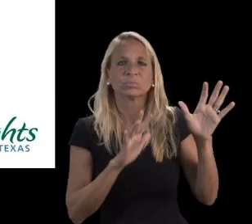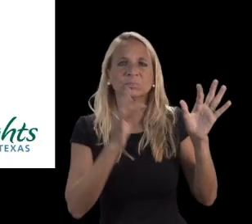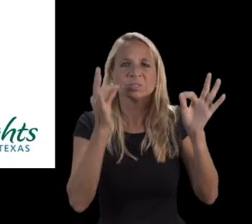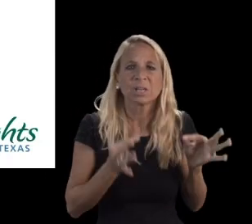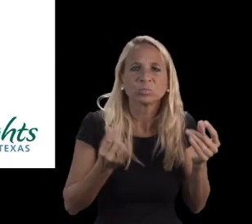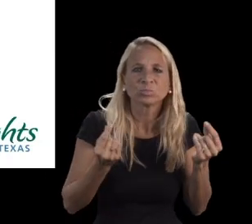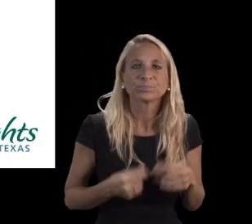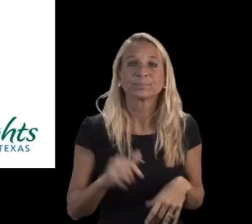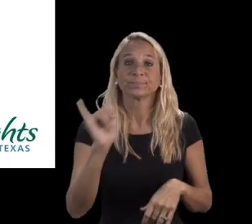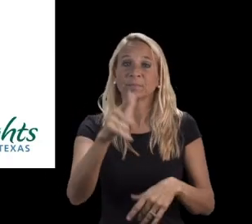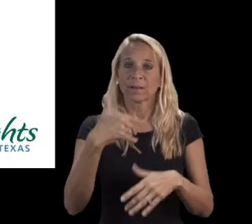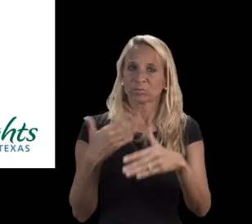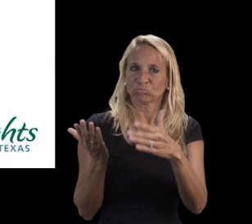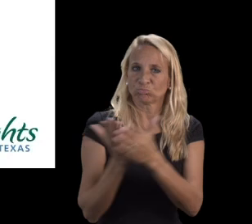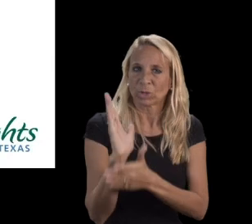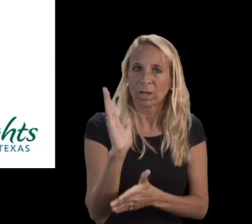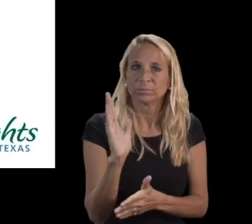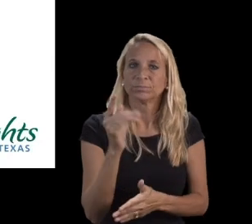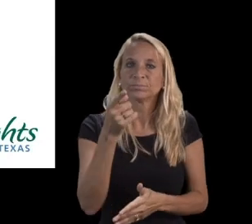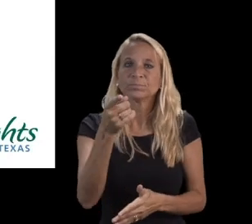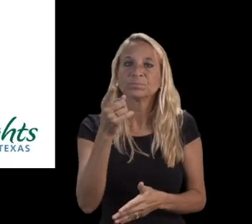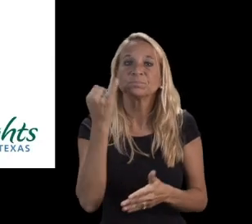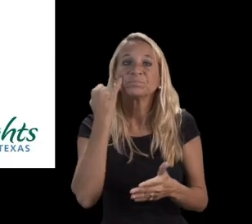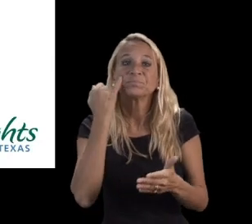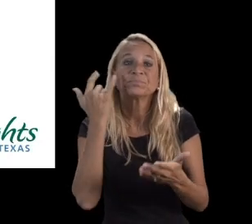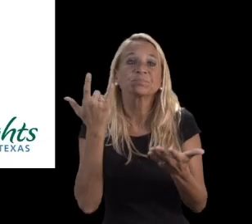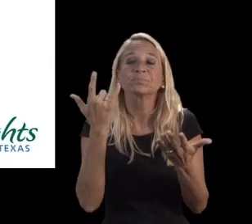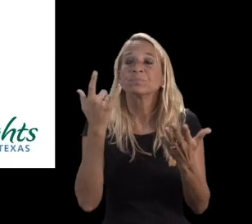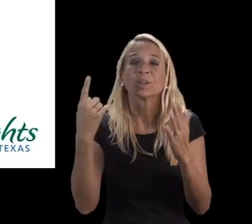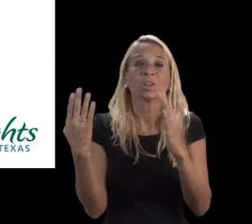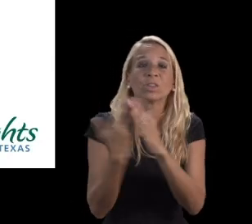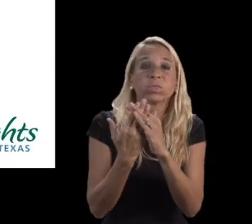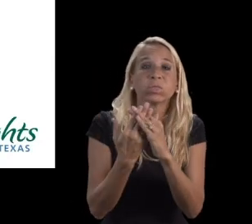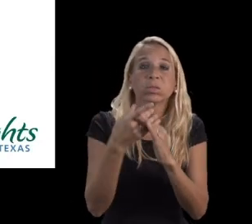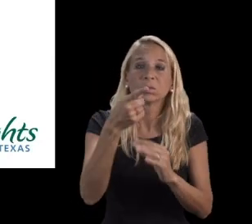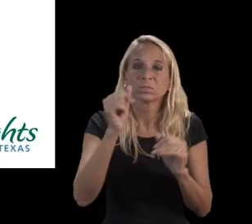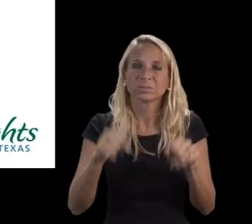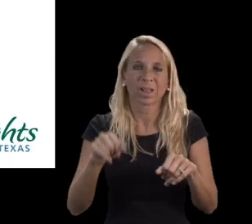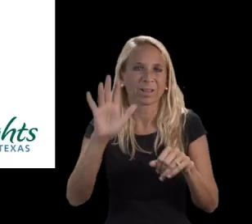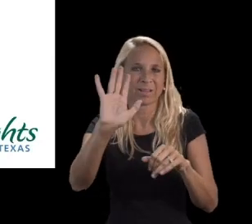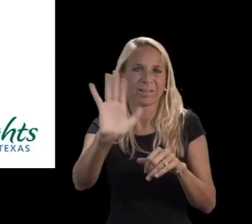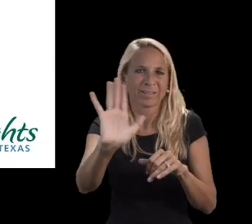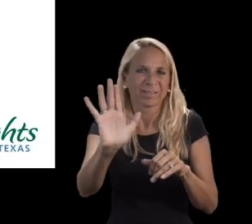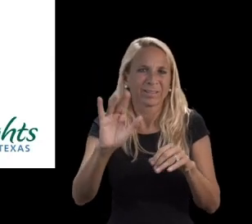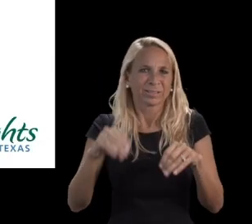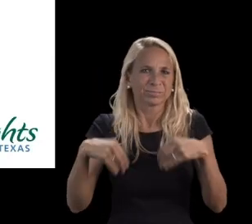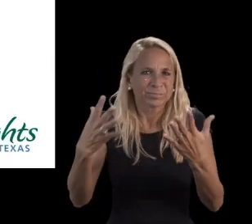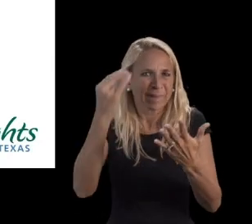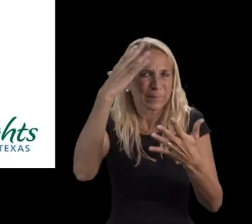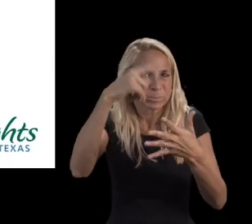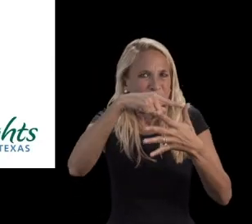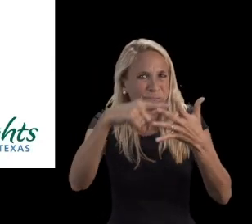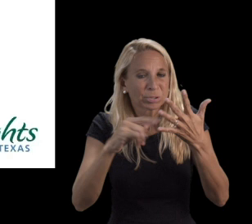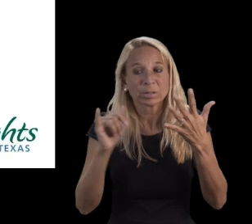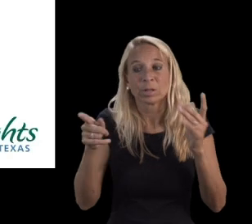You also have the right, so when it talks about undue interference, you have the right to provide information,